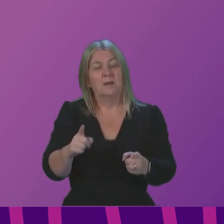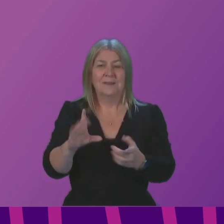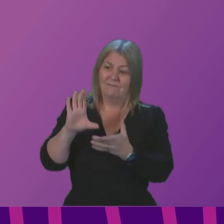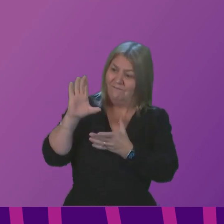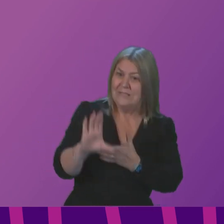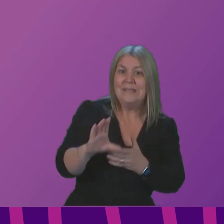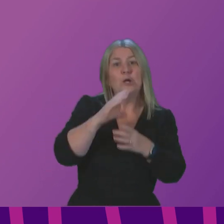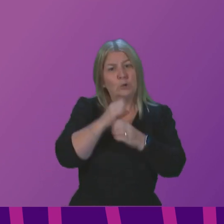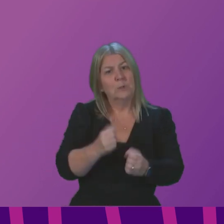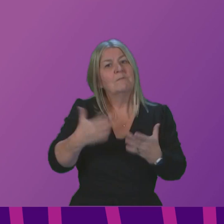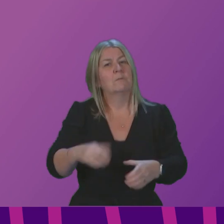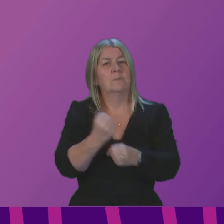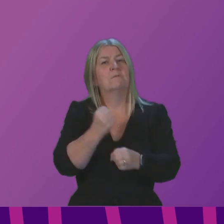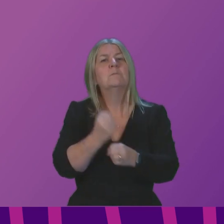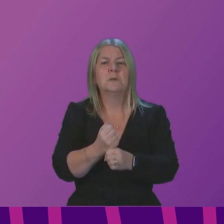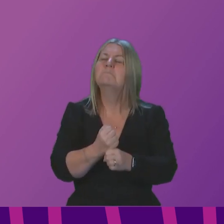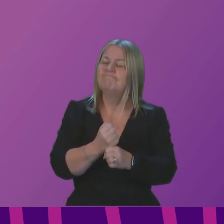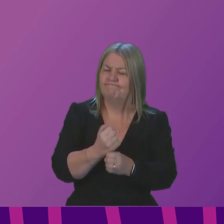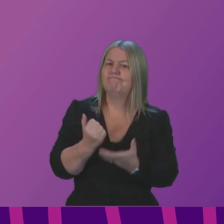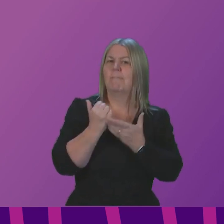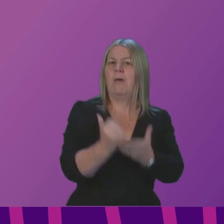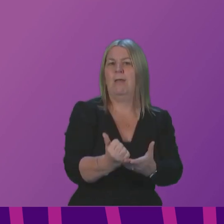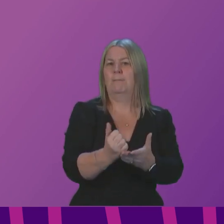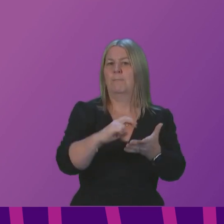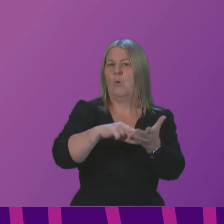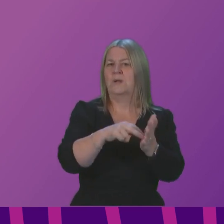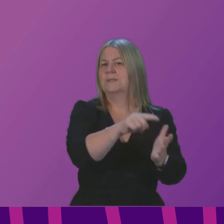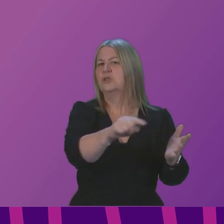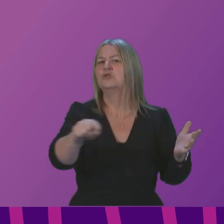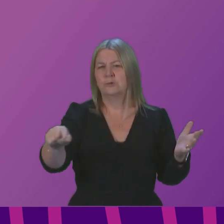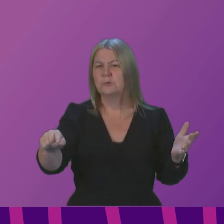those organisations, as far as we possibly can, will help them to return to normal and